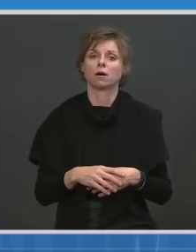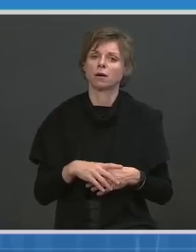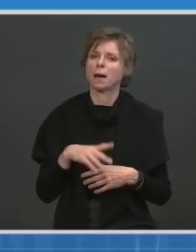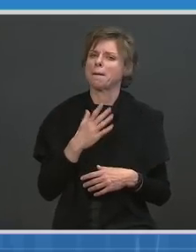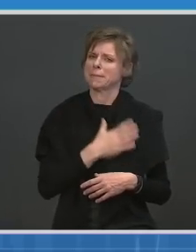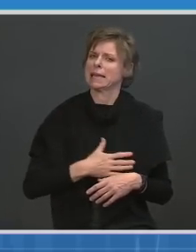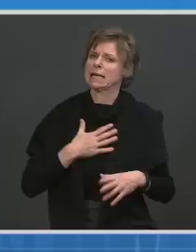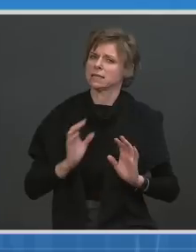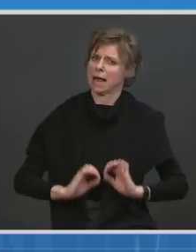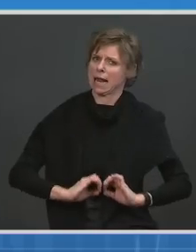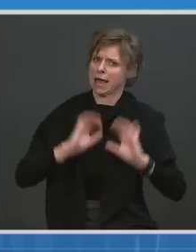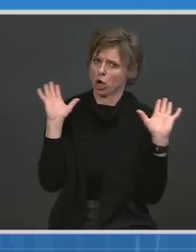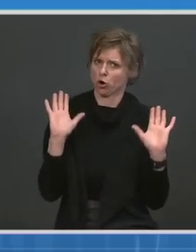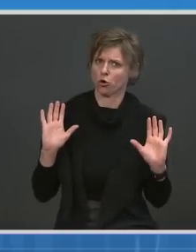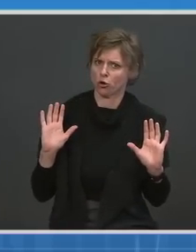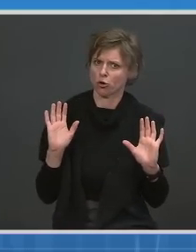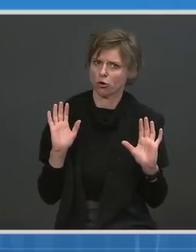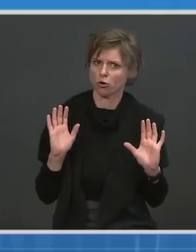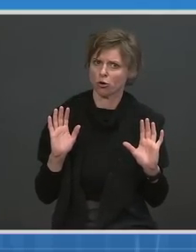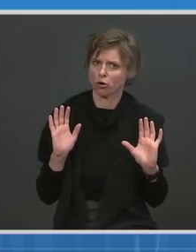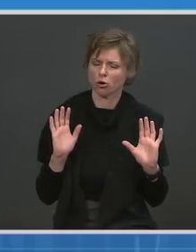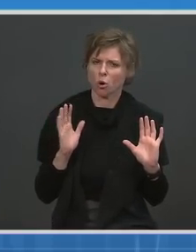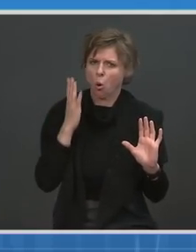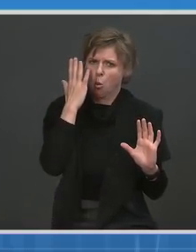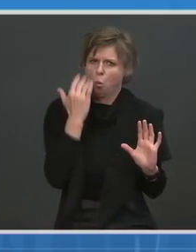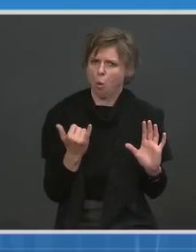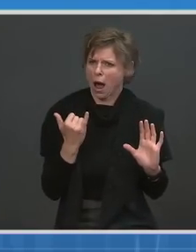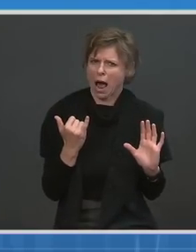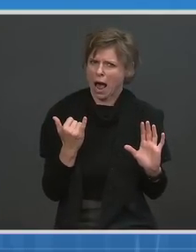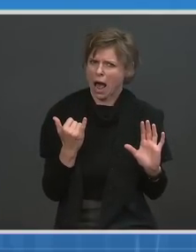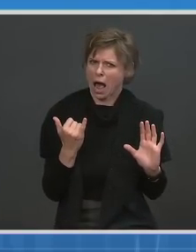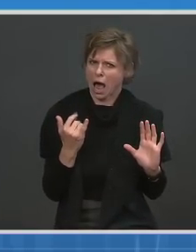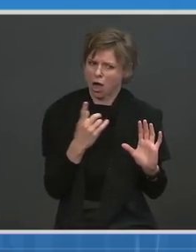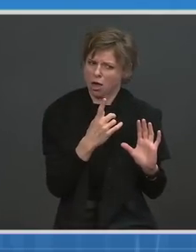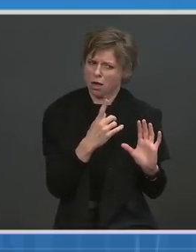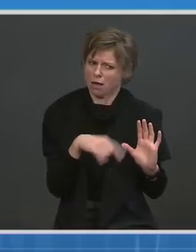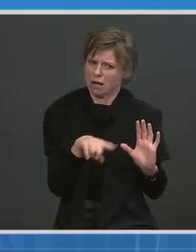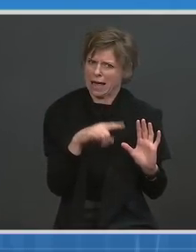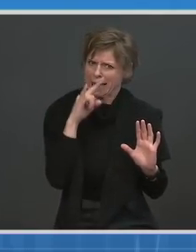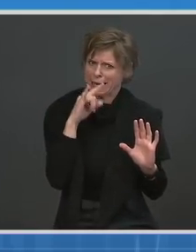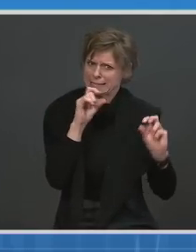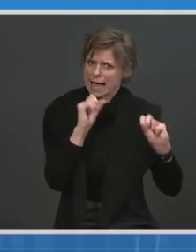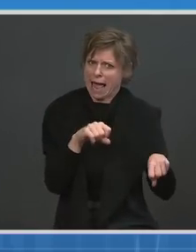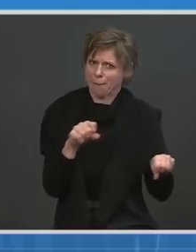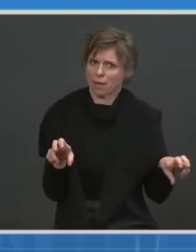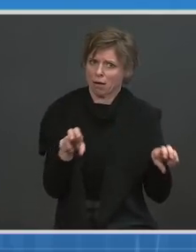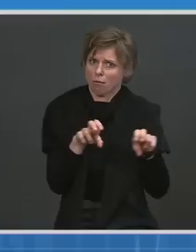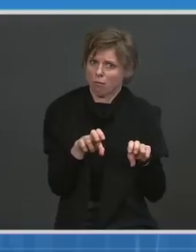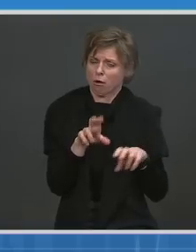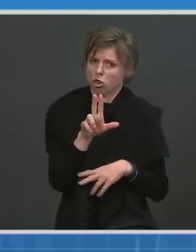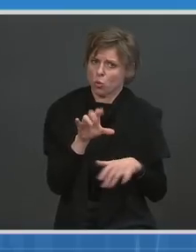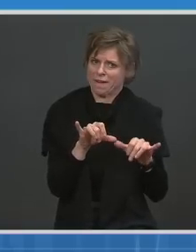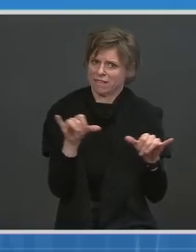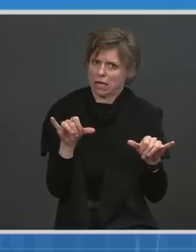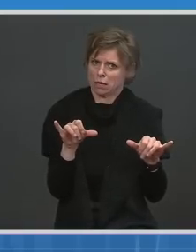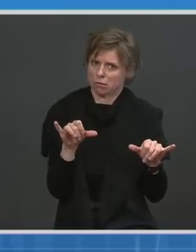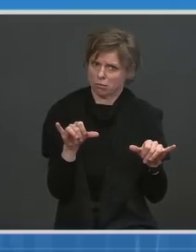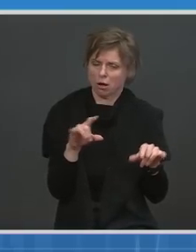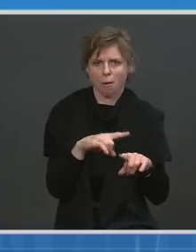why is it okay for kids to be three feet apart but adults in the workplace, for example,